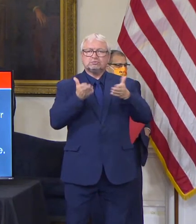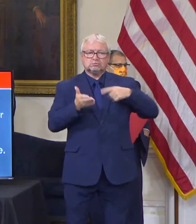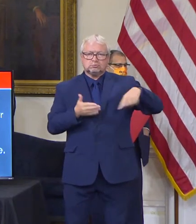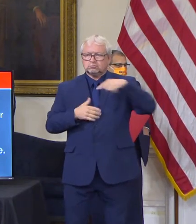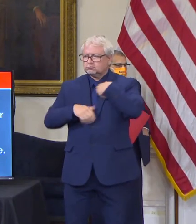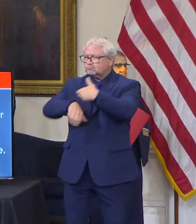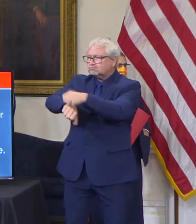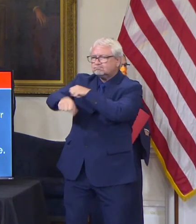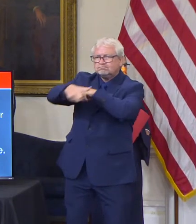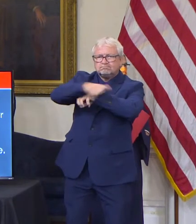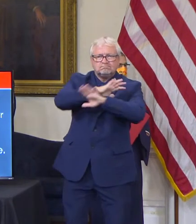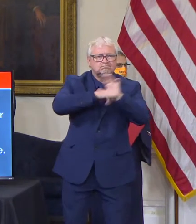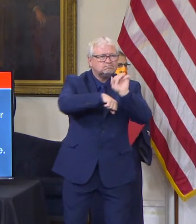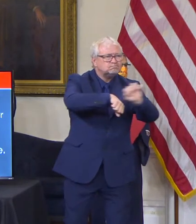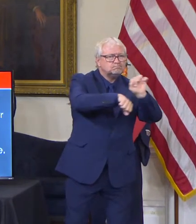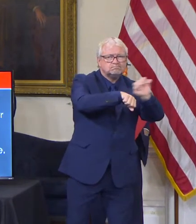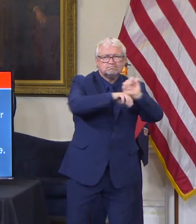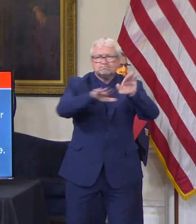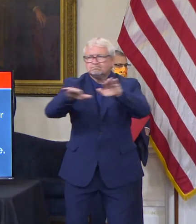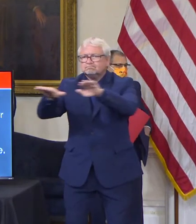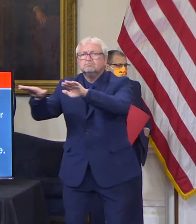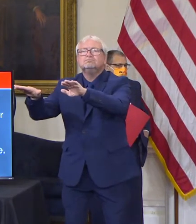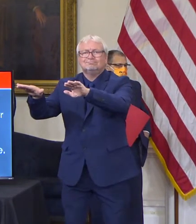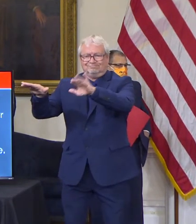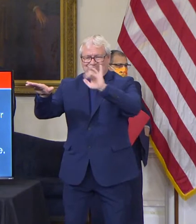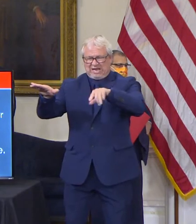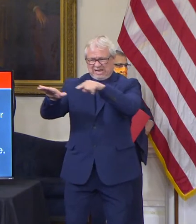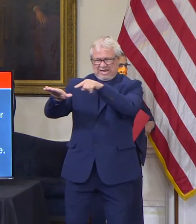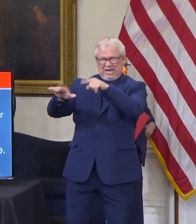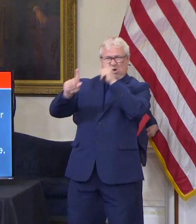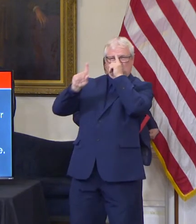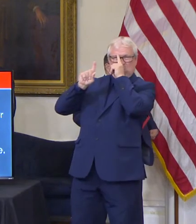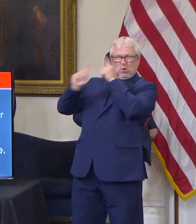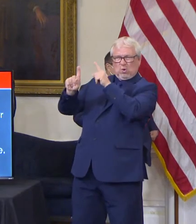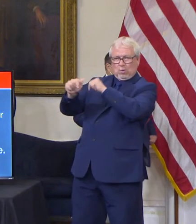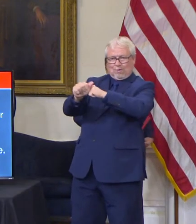From day 1 of this crisis, our focus has been on preventing hospitalizations and deaths.